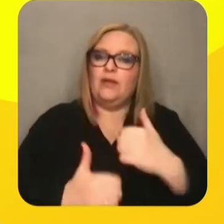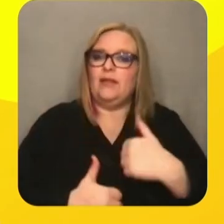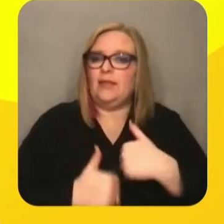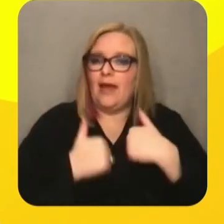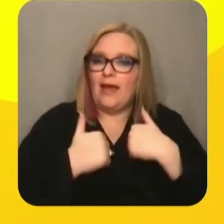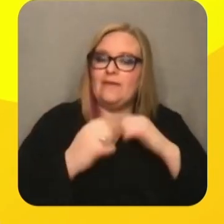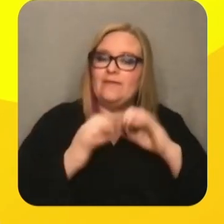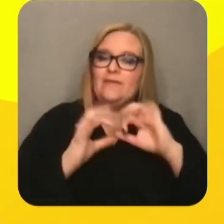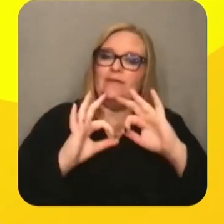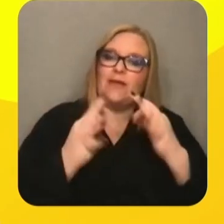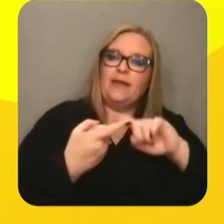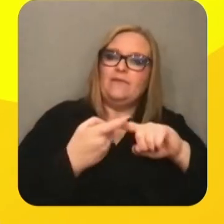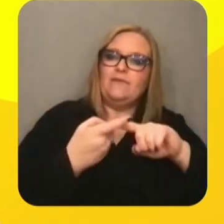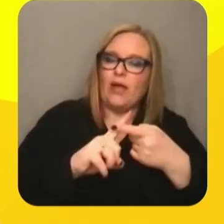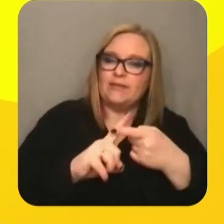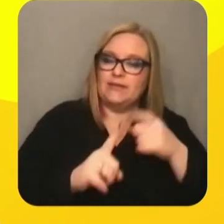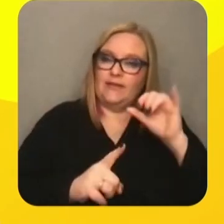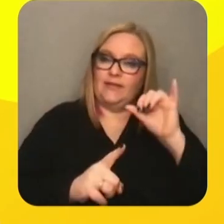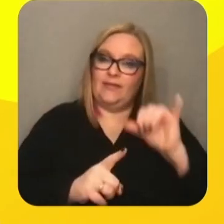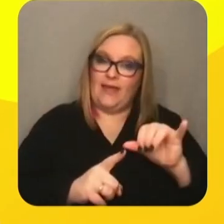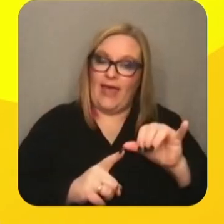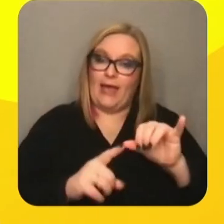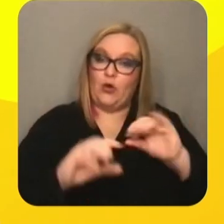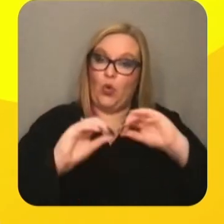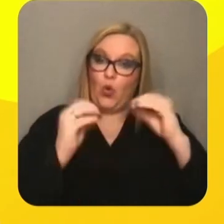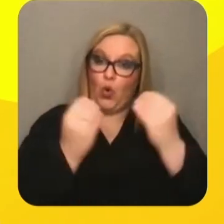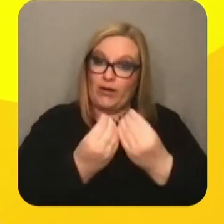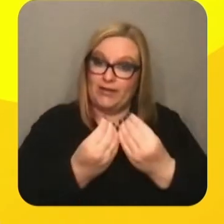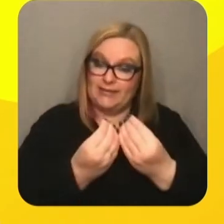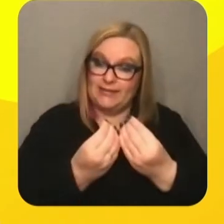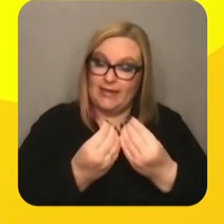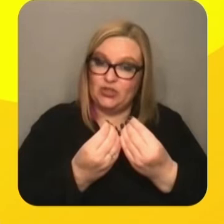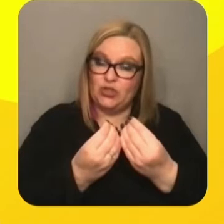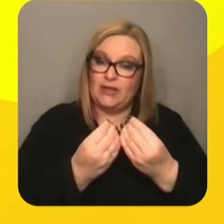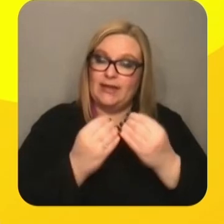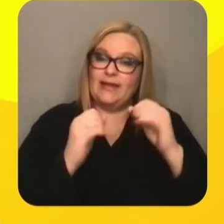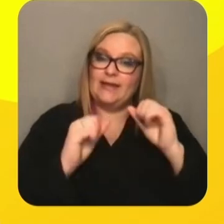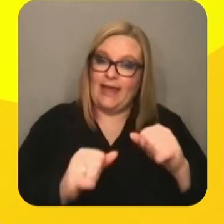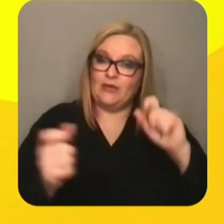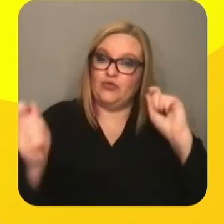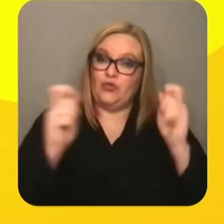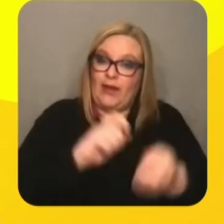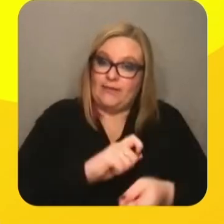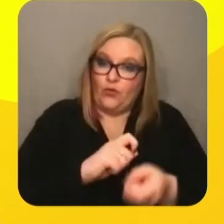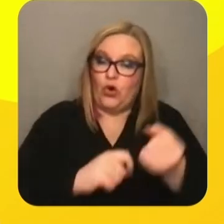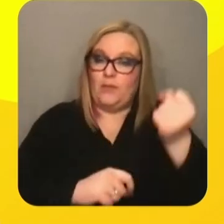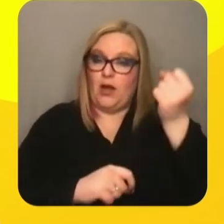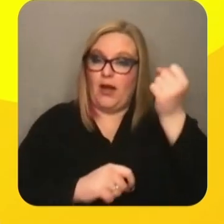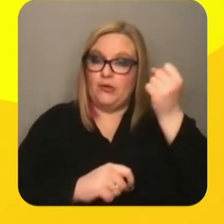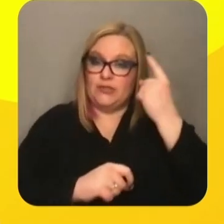And I think it's that piece of as an organization, you can lean into transforming that understanding and giving people the space to actually learn